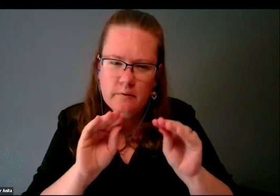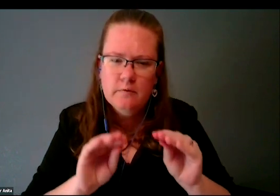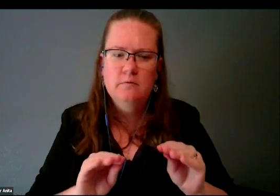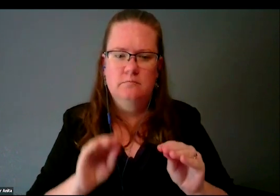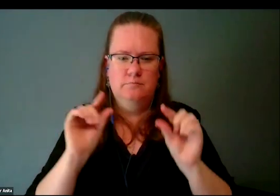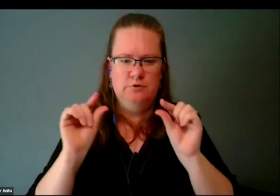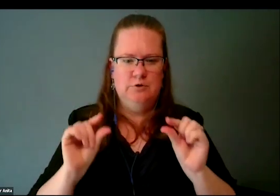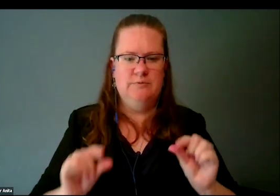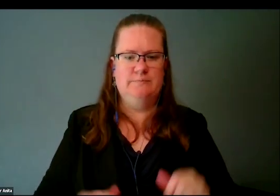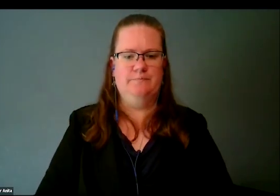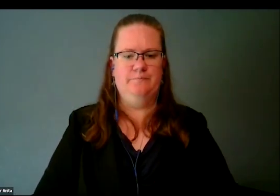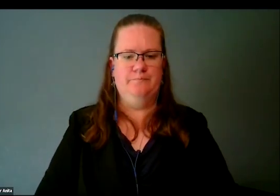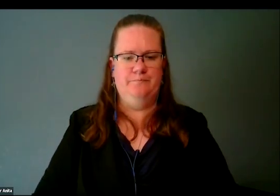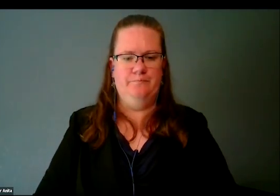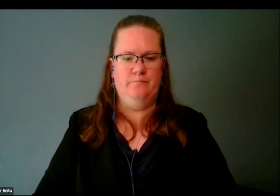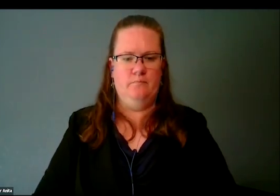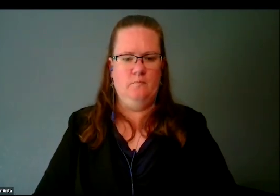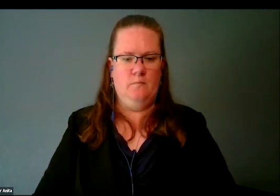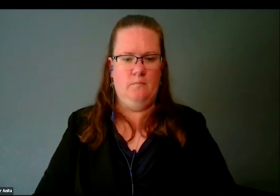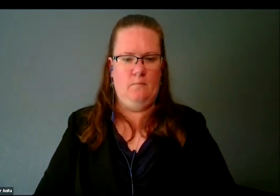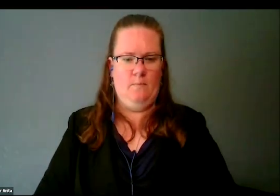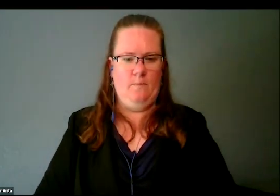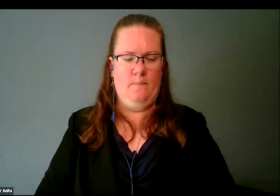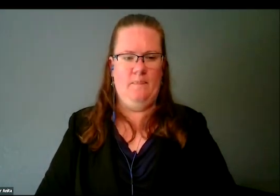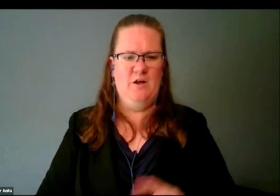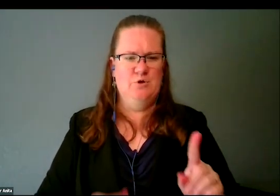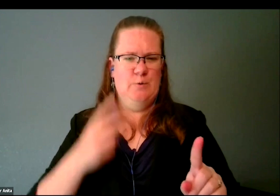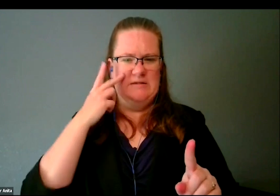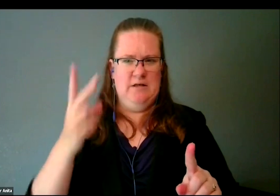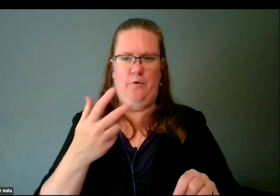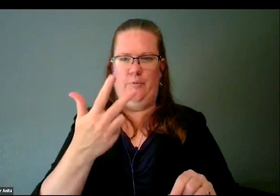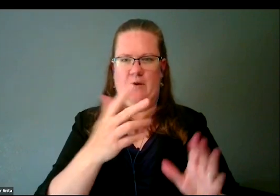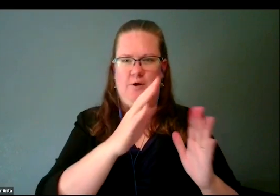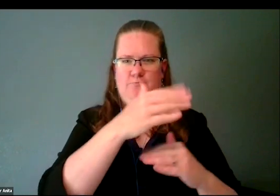There's three rectangles mounted side by side on a white background.